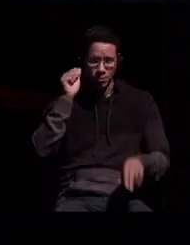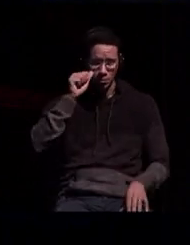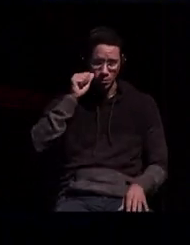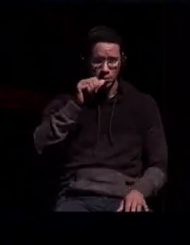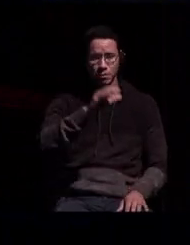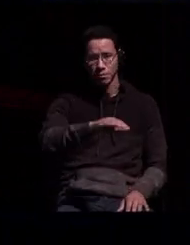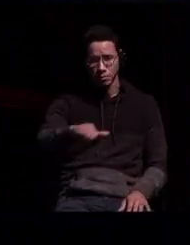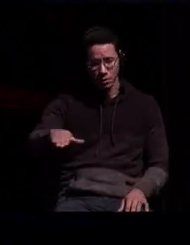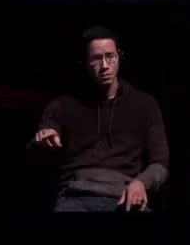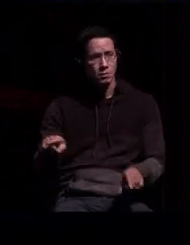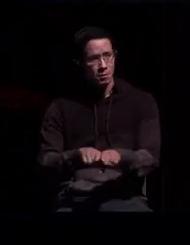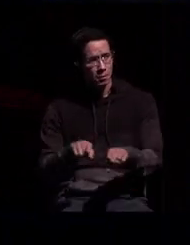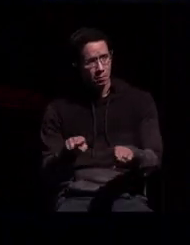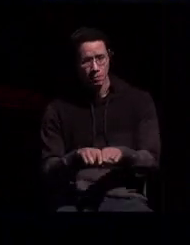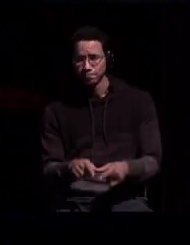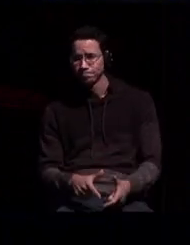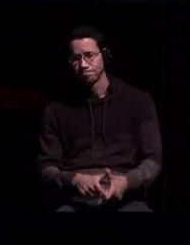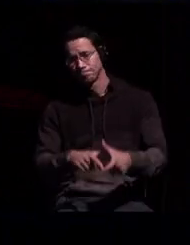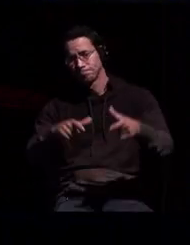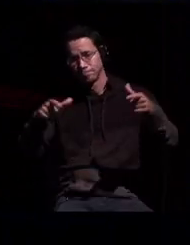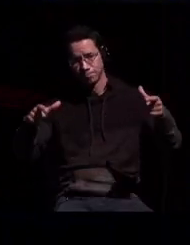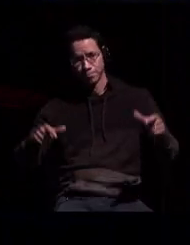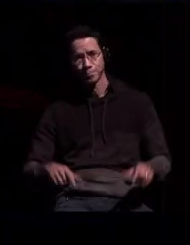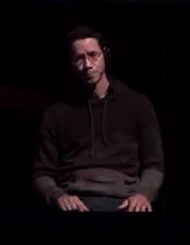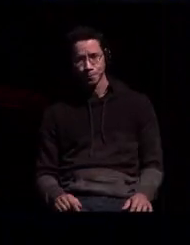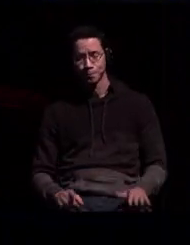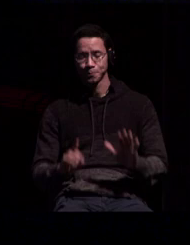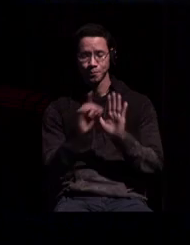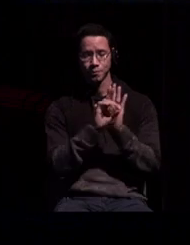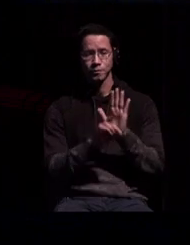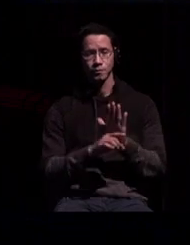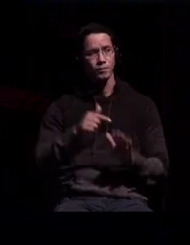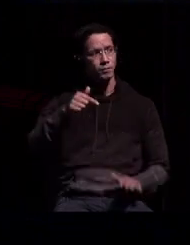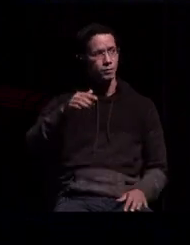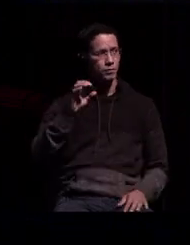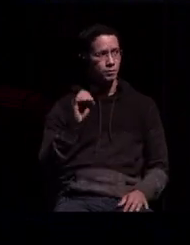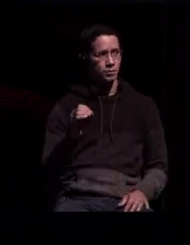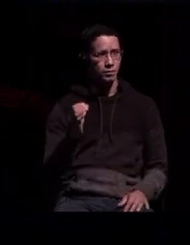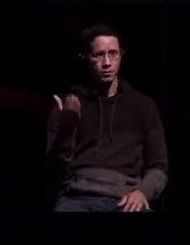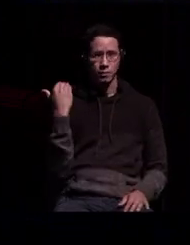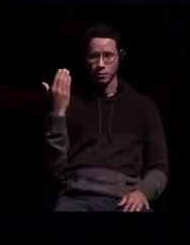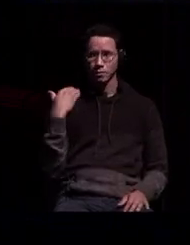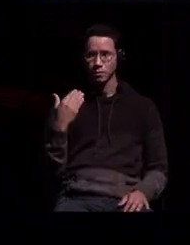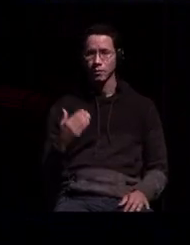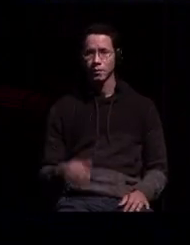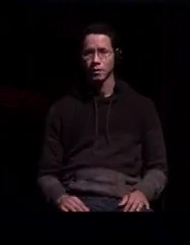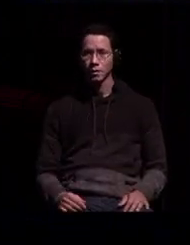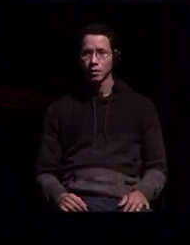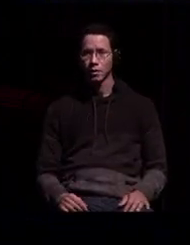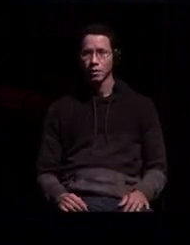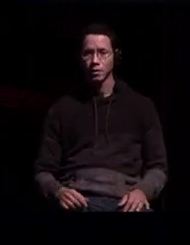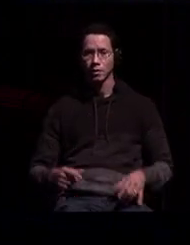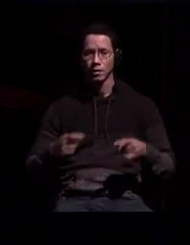in the 70s, sorry, during the Vietnam war, when I’m sorry – when tourism experts